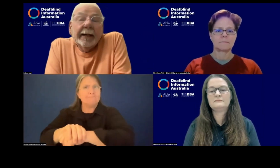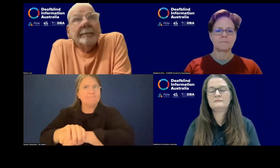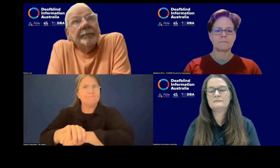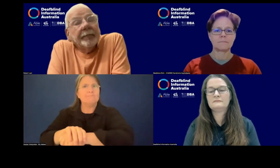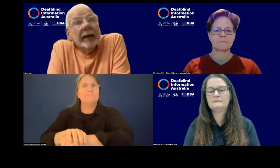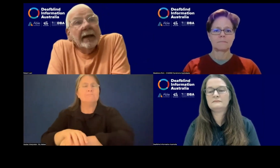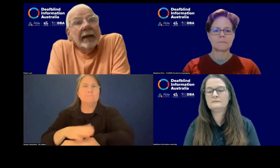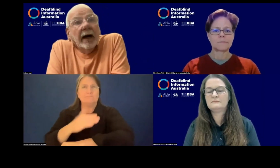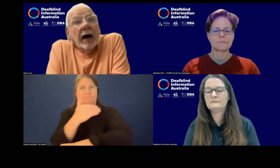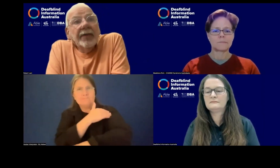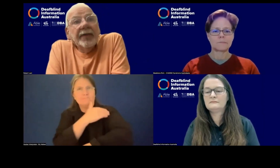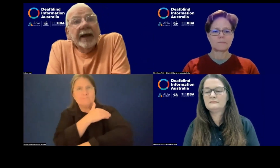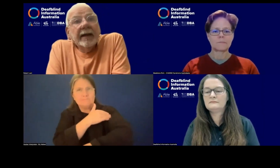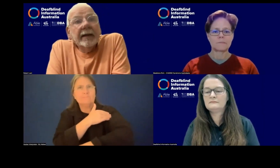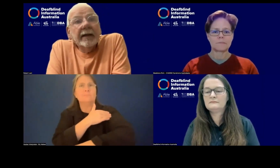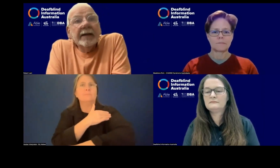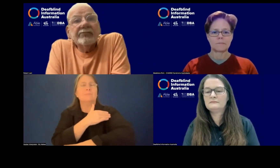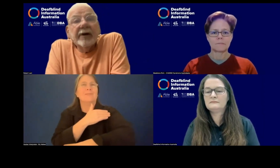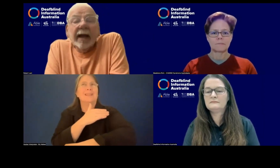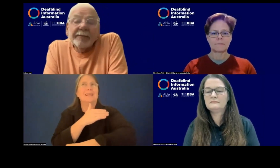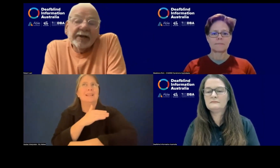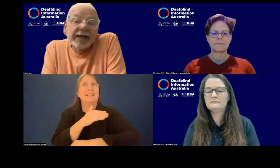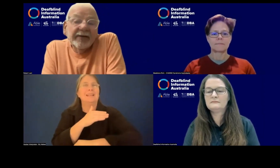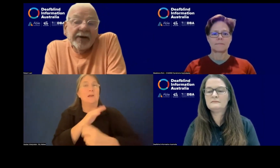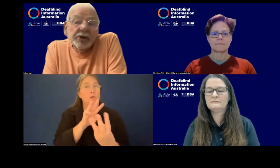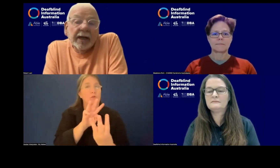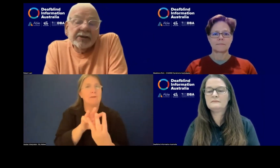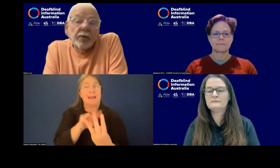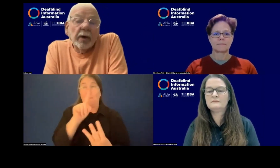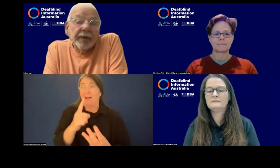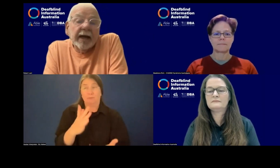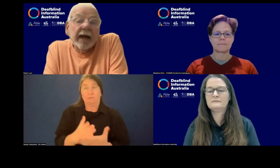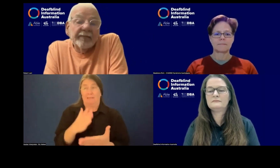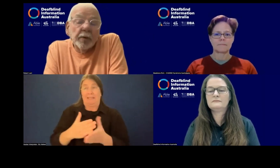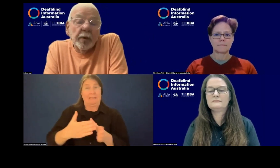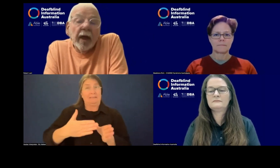But I think it's really up to the individual as to what they're comfortable with.